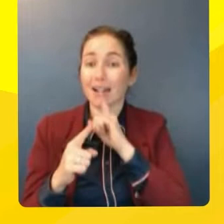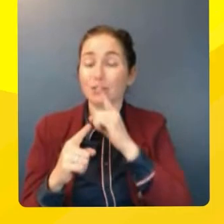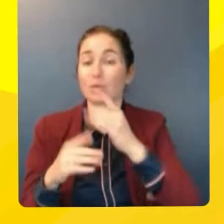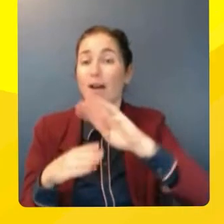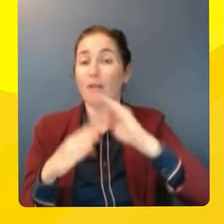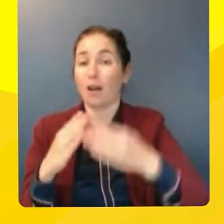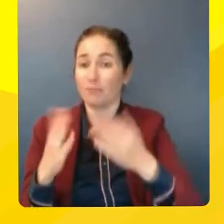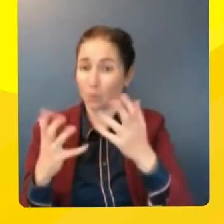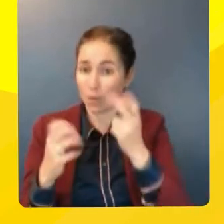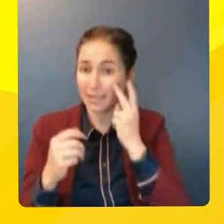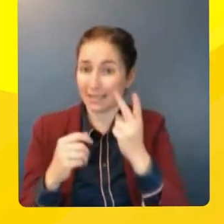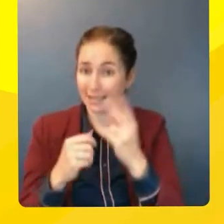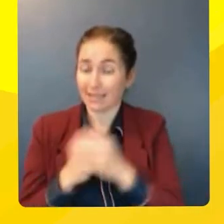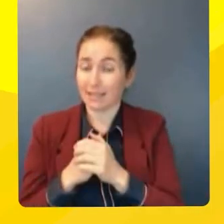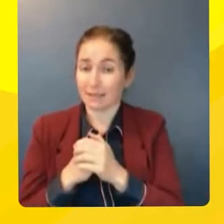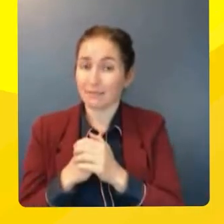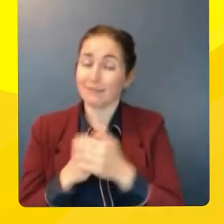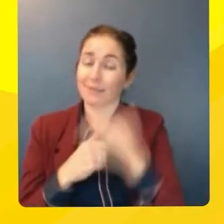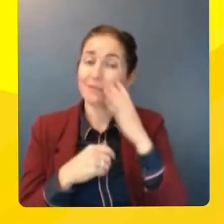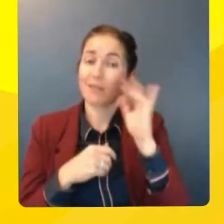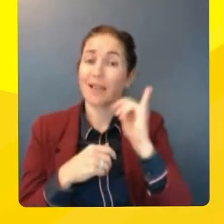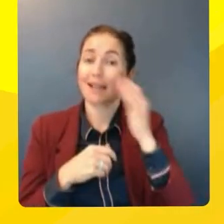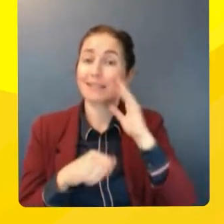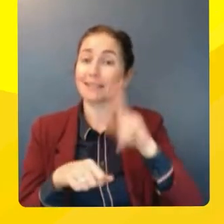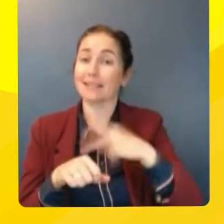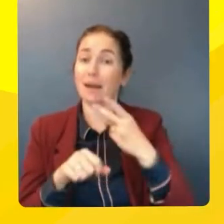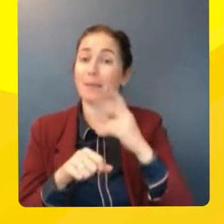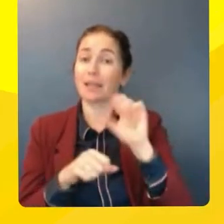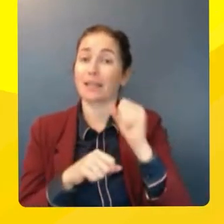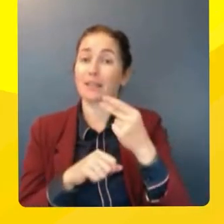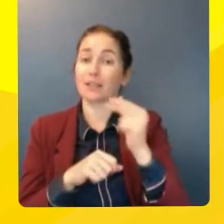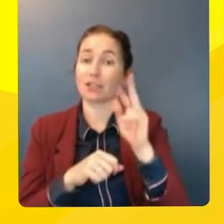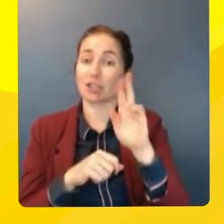such as doubling the share of black software engineers.